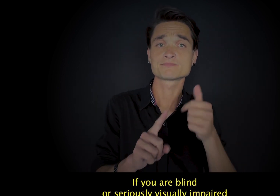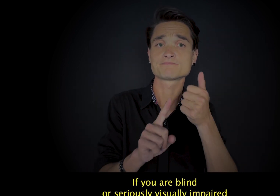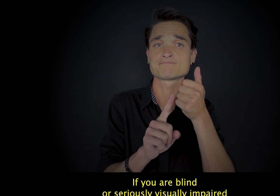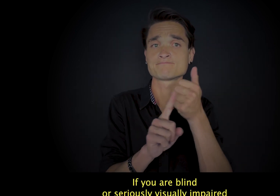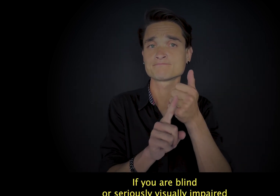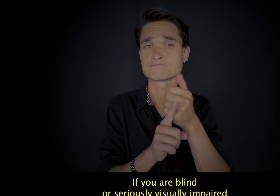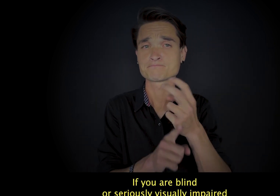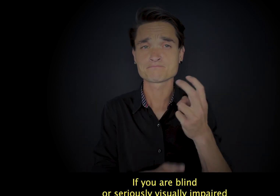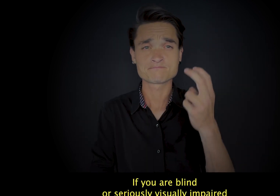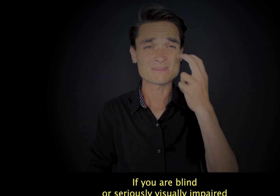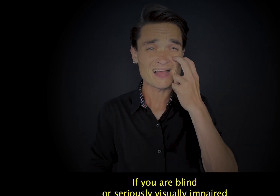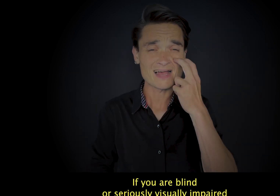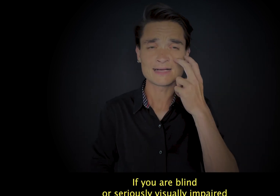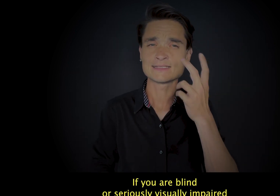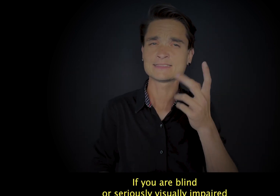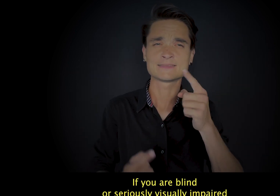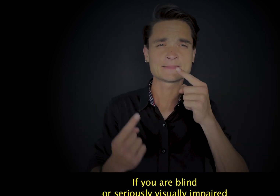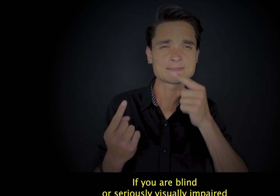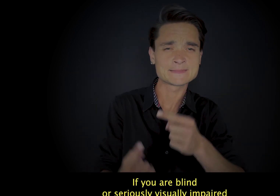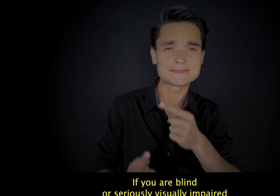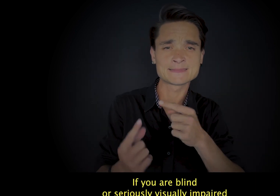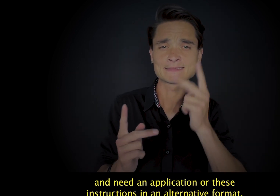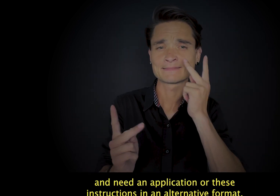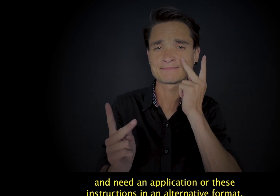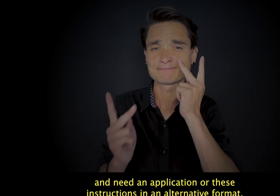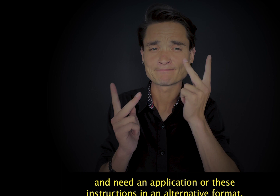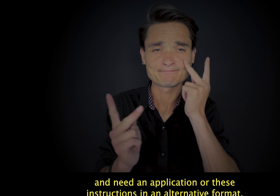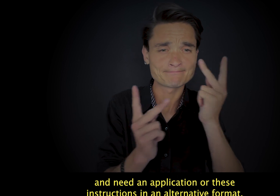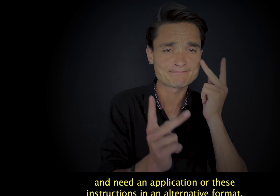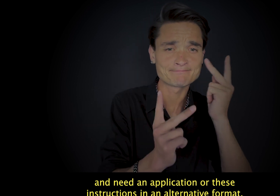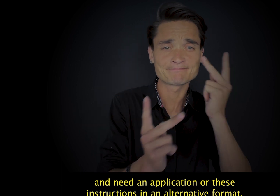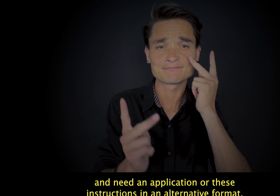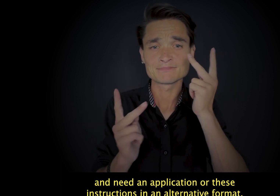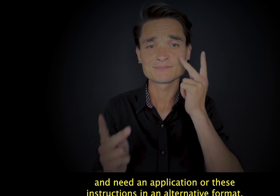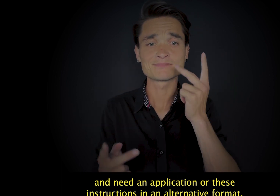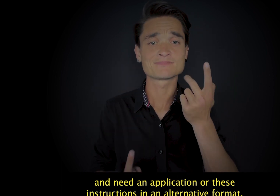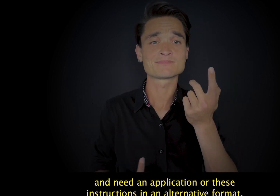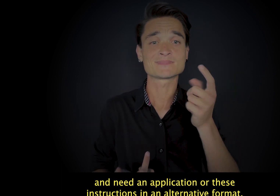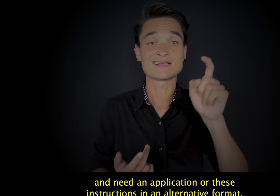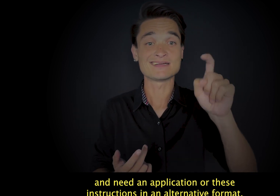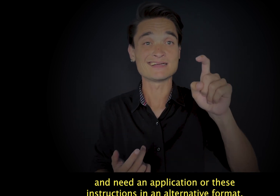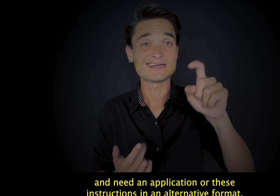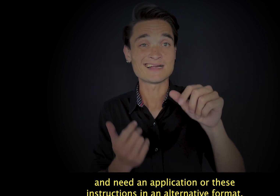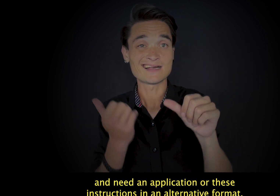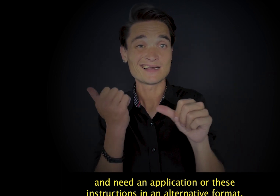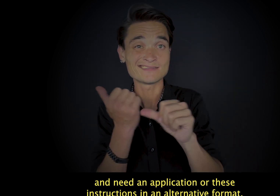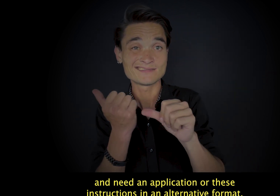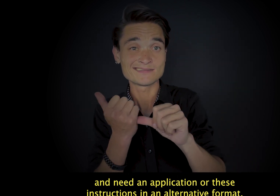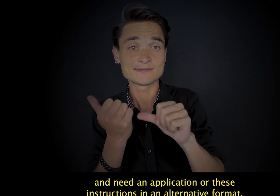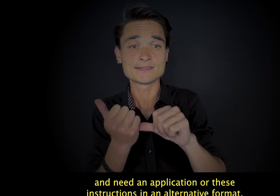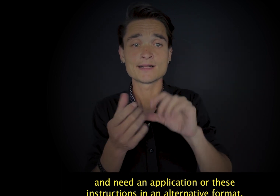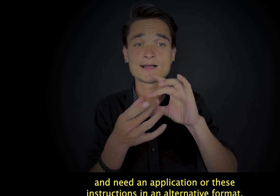If you are blind or seriously visually impaired and need an application or these instructions in an alternative format,